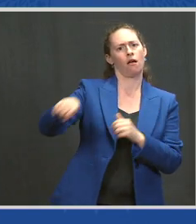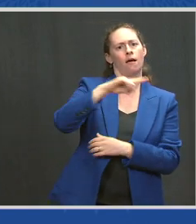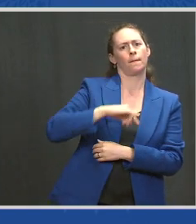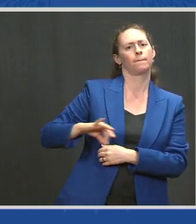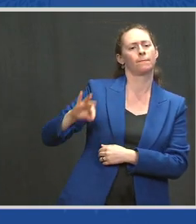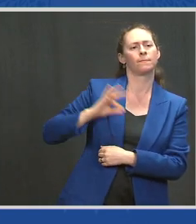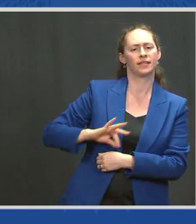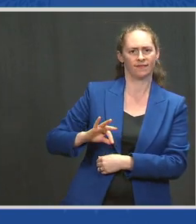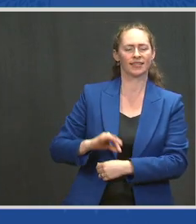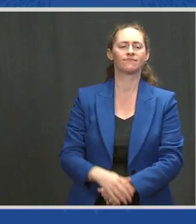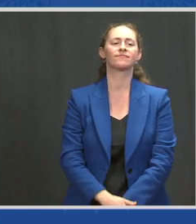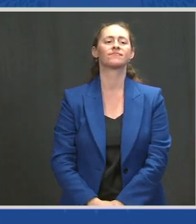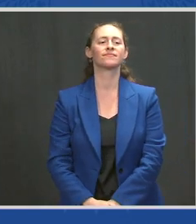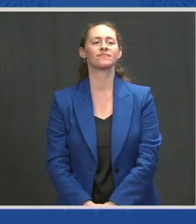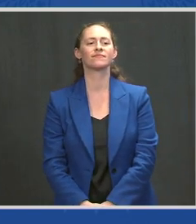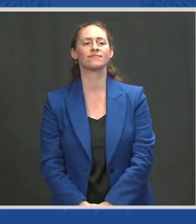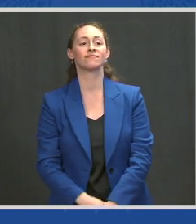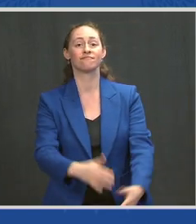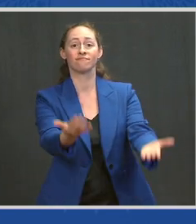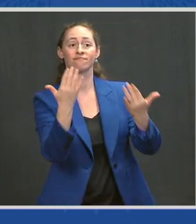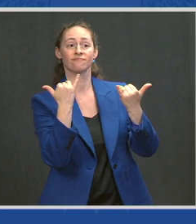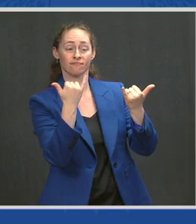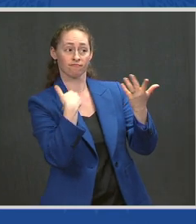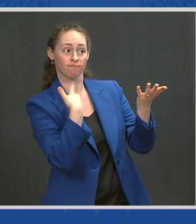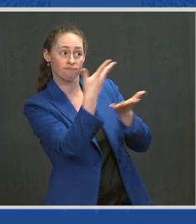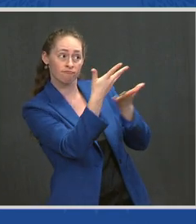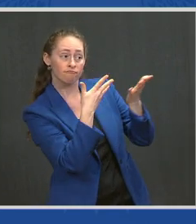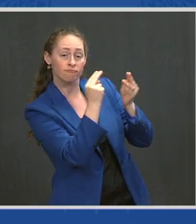And now I can tell you what I was intending to do all along,